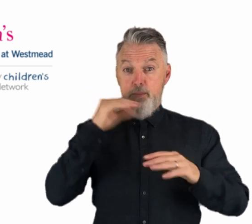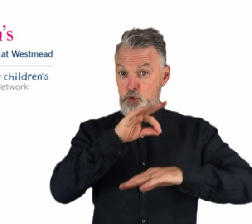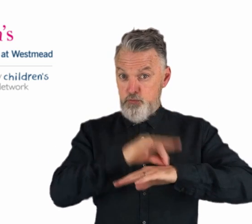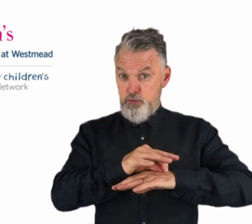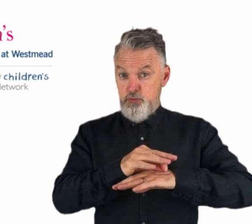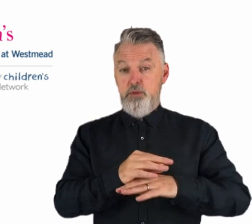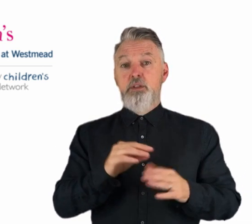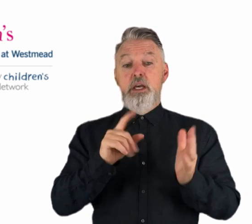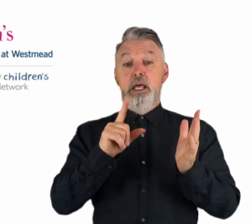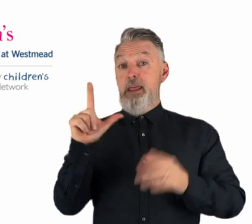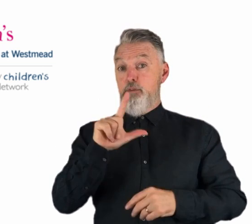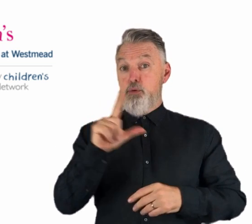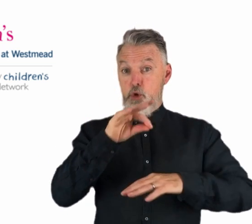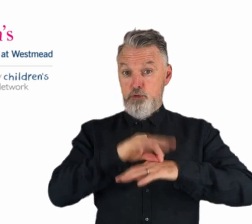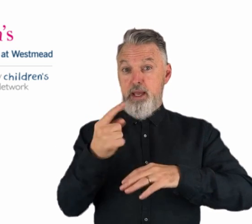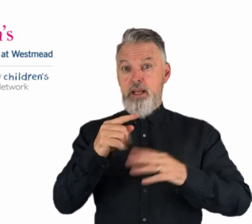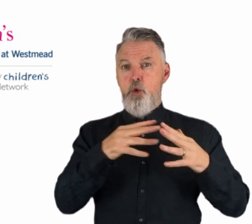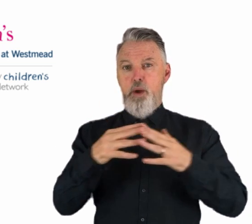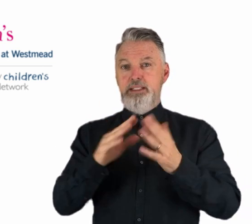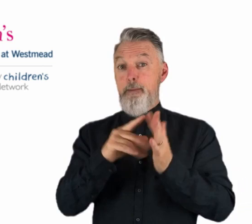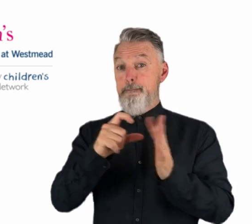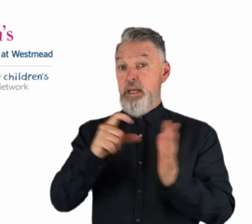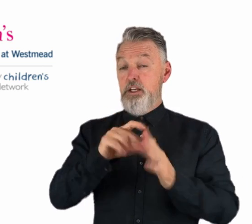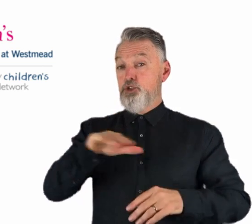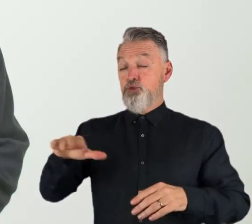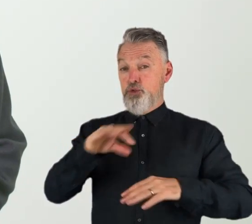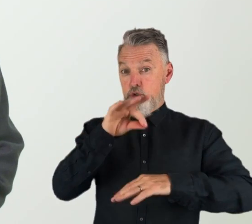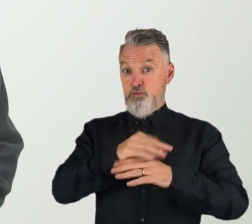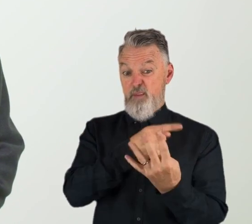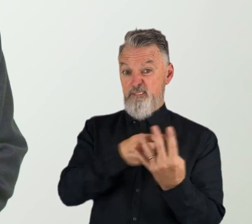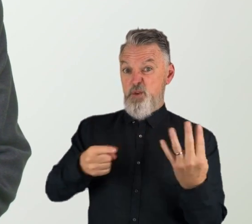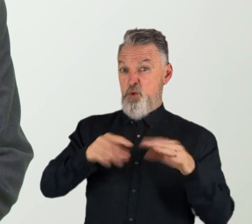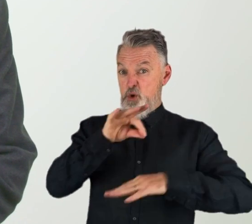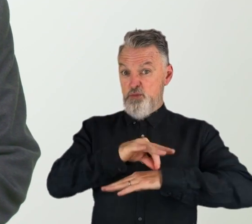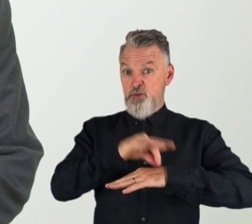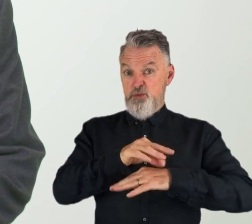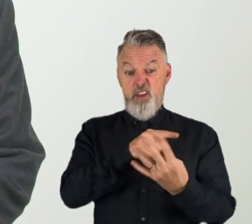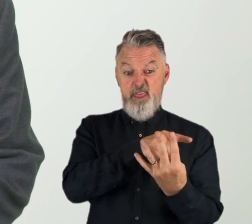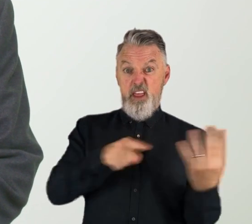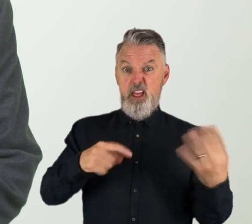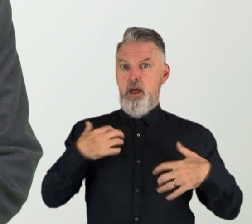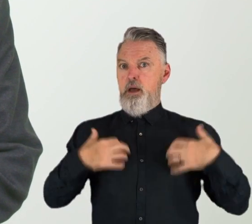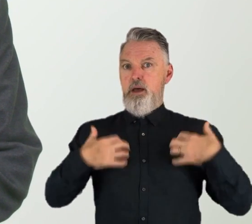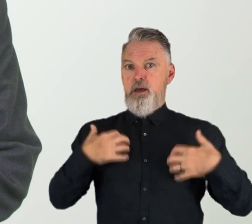Liverpool and Westmead Children’s Hospital. They see the huge potential benefit in our monitor